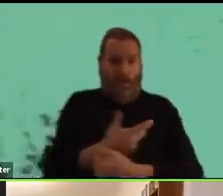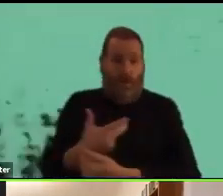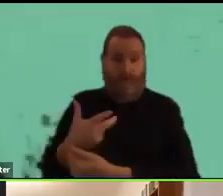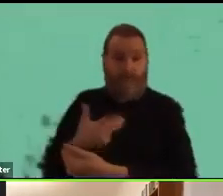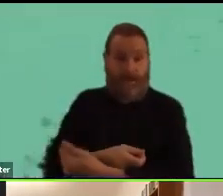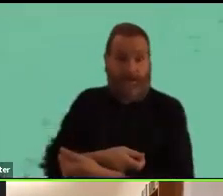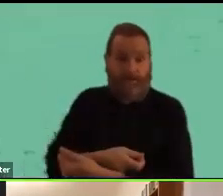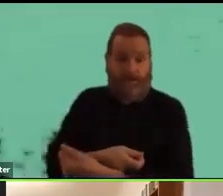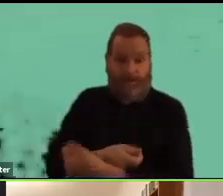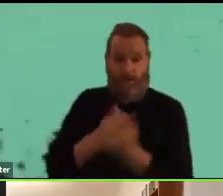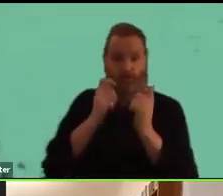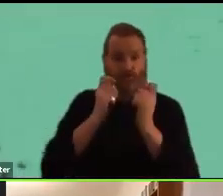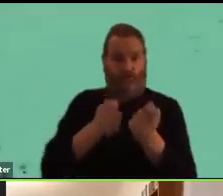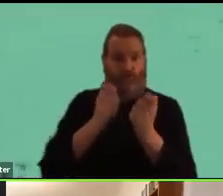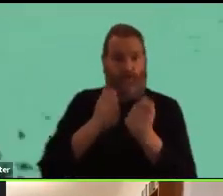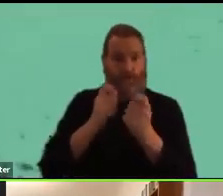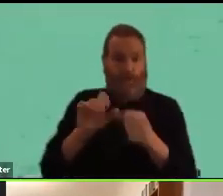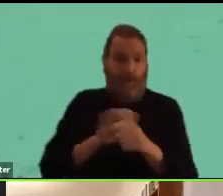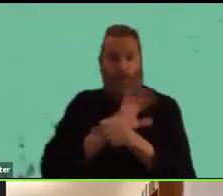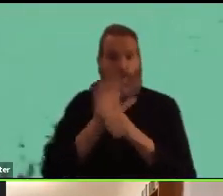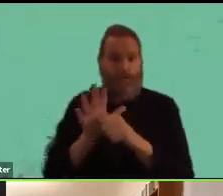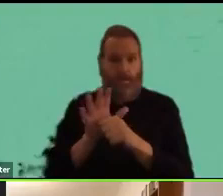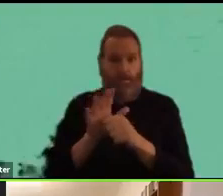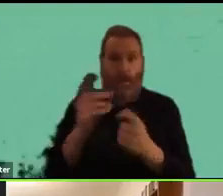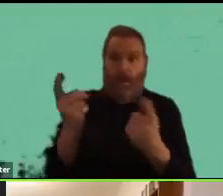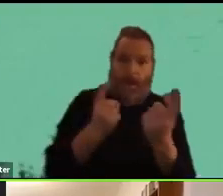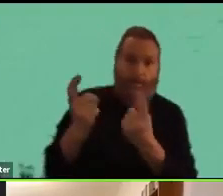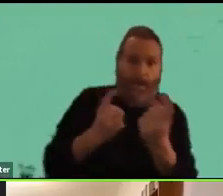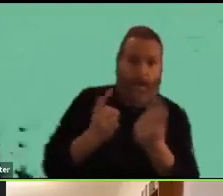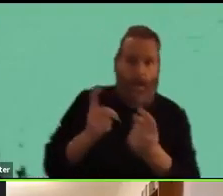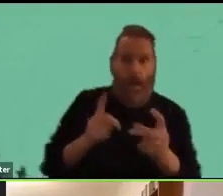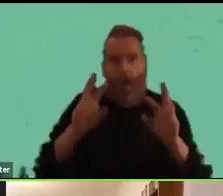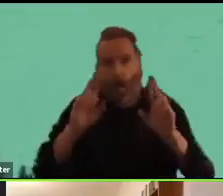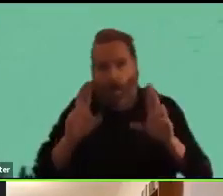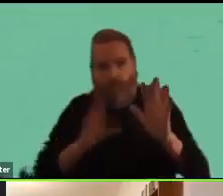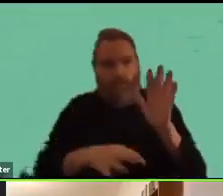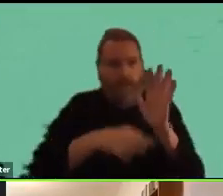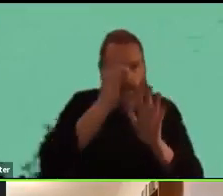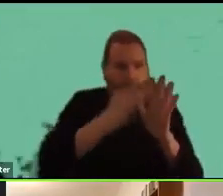know we hope that finally we'll get some you know we'll get to where we need to get to the pandemic